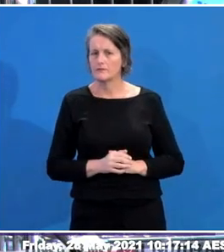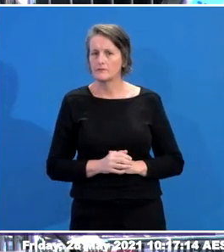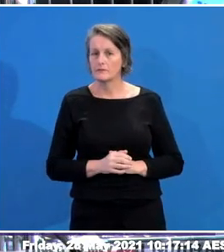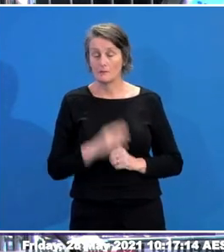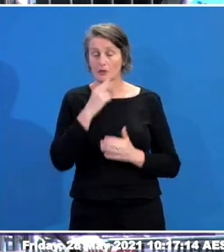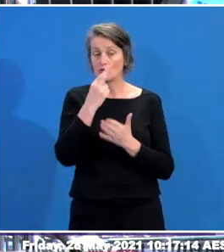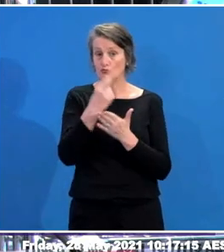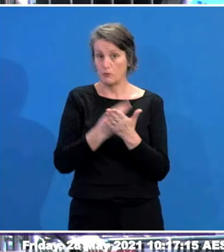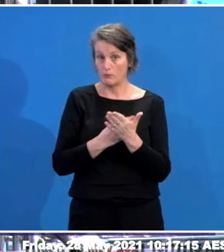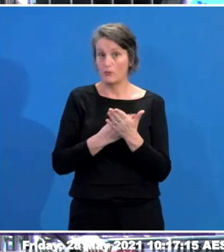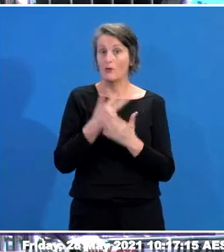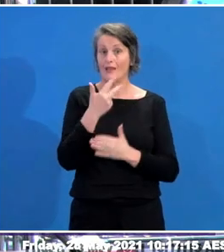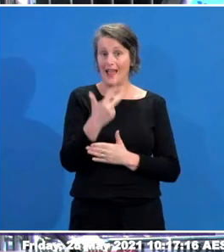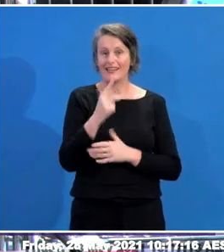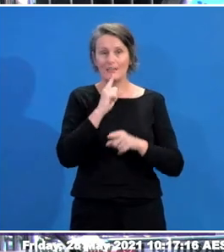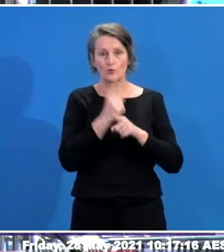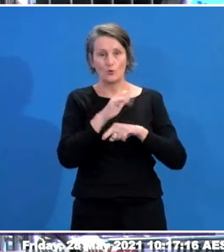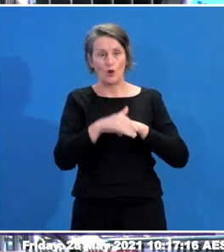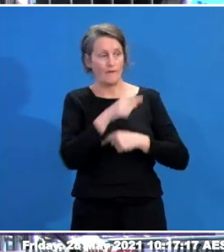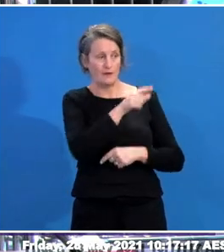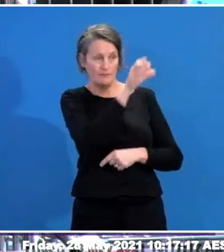reports around Melissa and her?